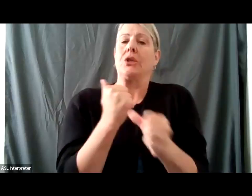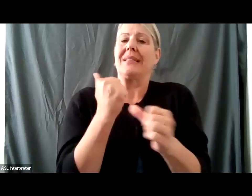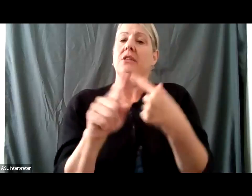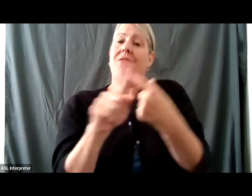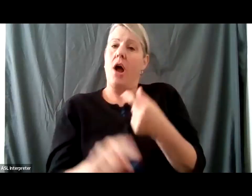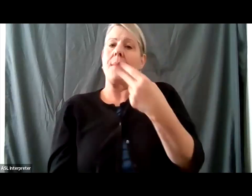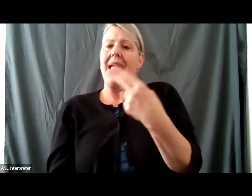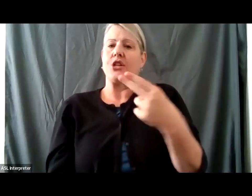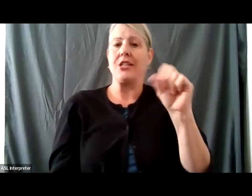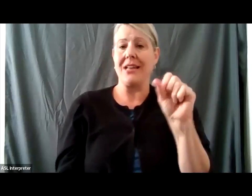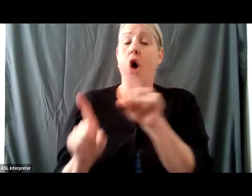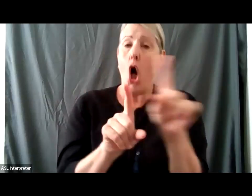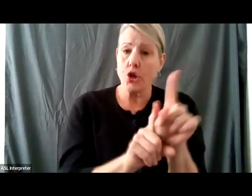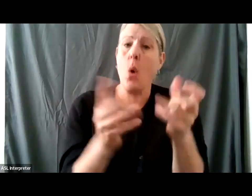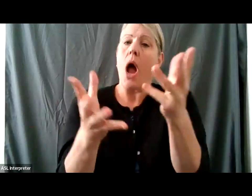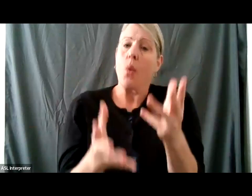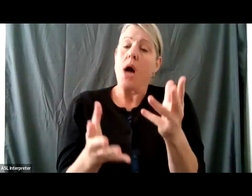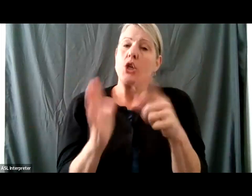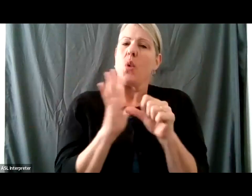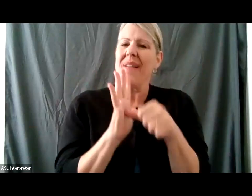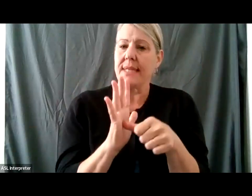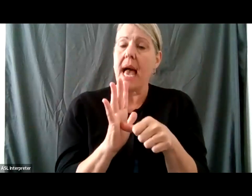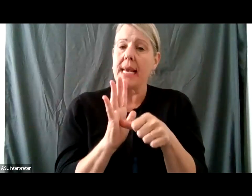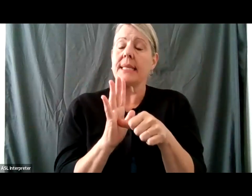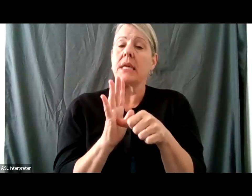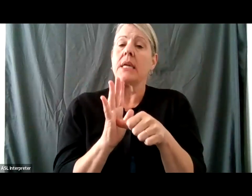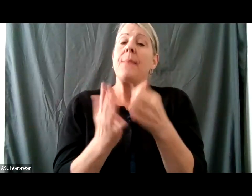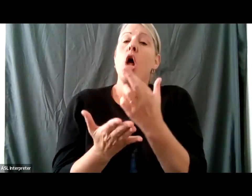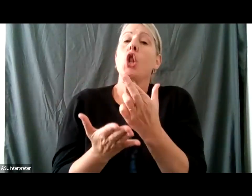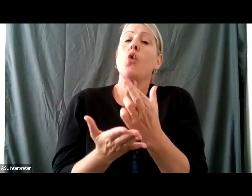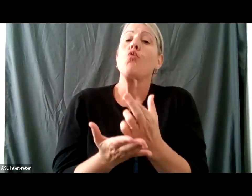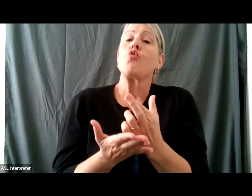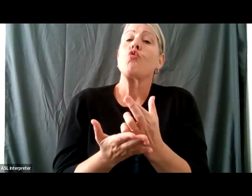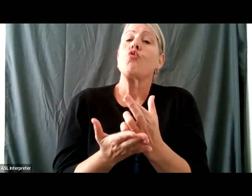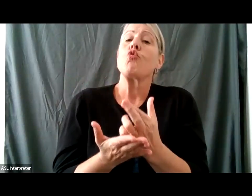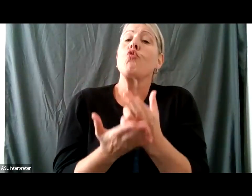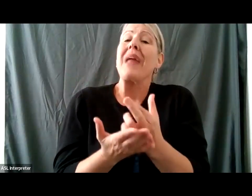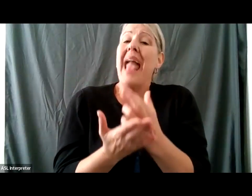I also want to acknowledge that the Rehabilitation Act covers federally conducted programs as well.